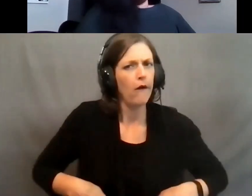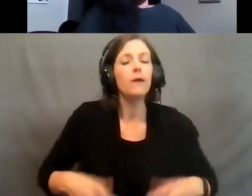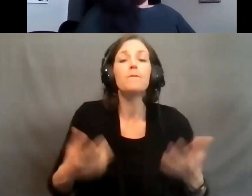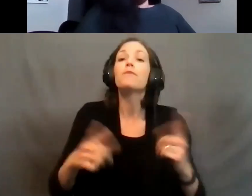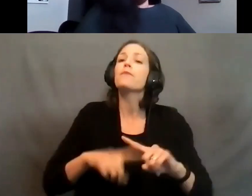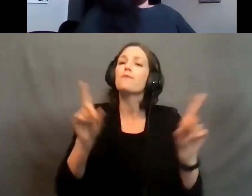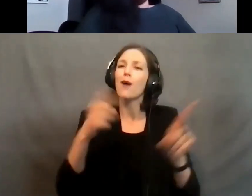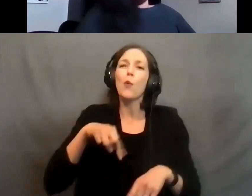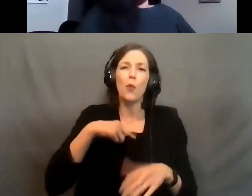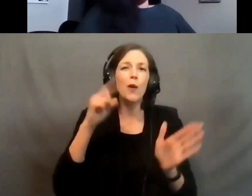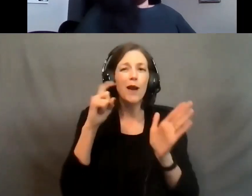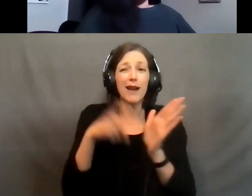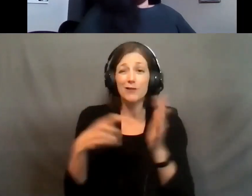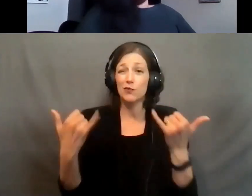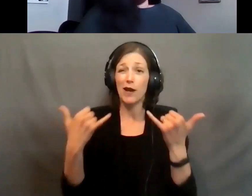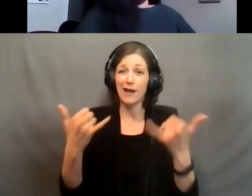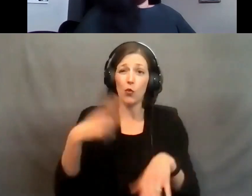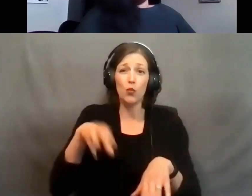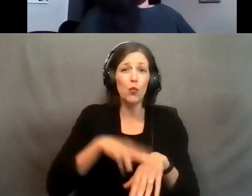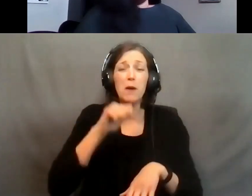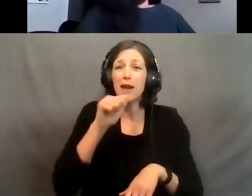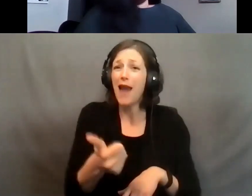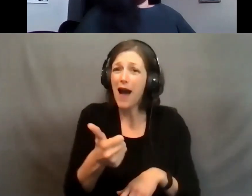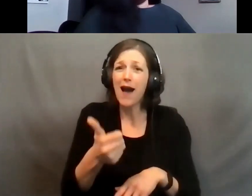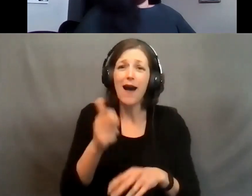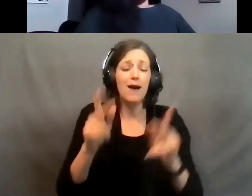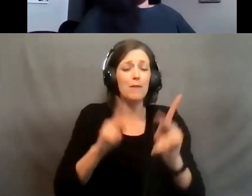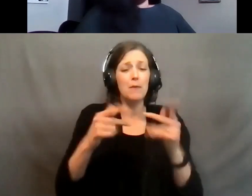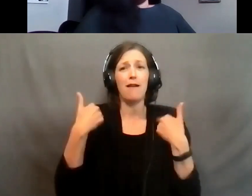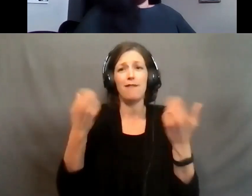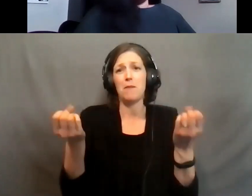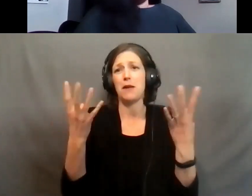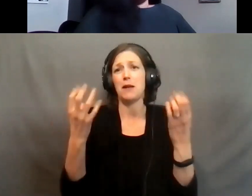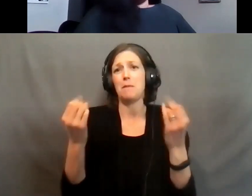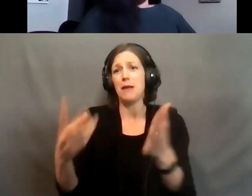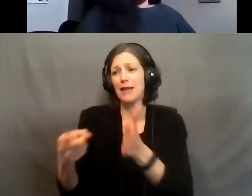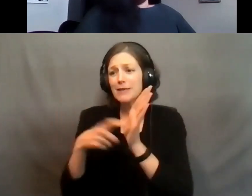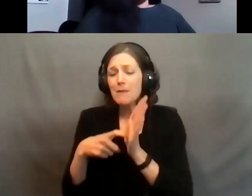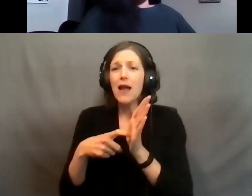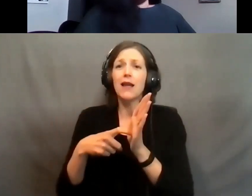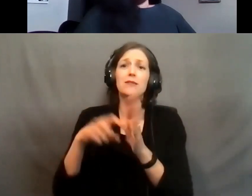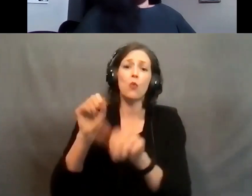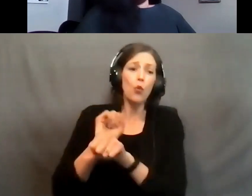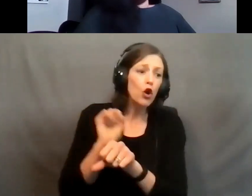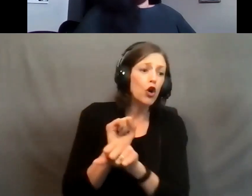not normal times. People have many, many work 13:04:17 demands, health demands, transitions